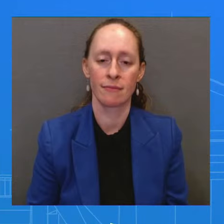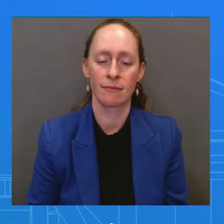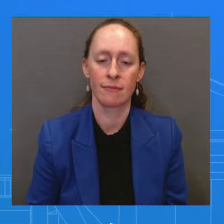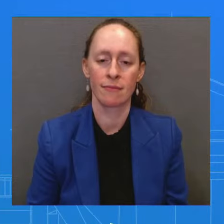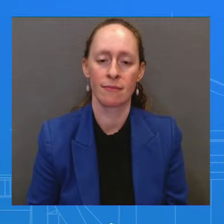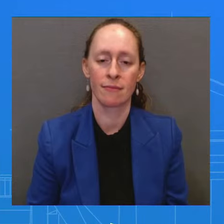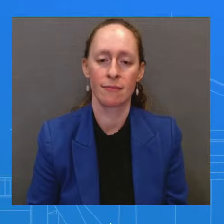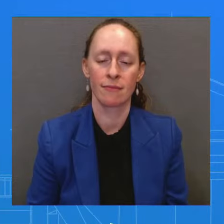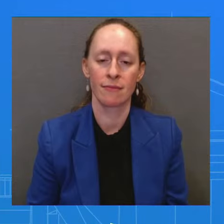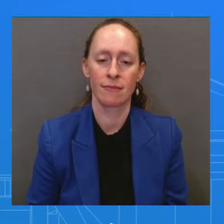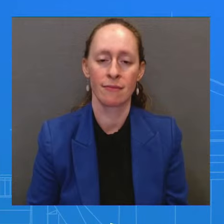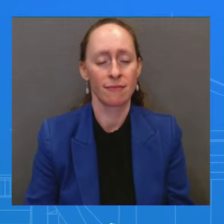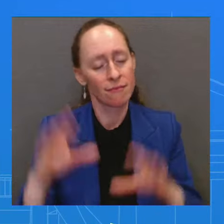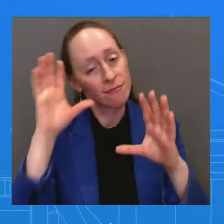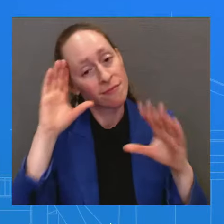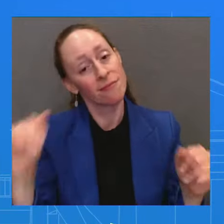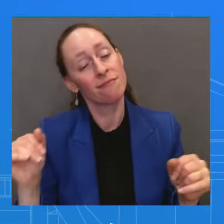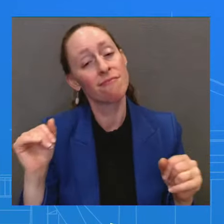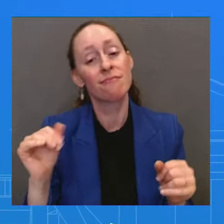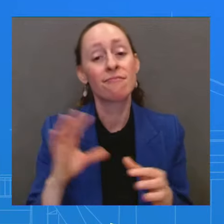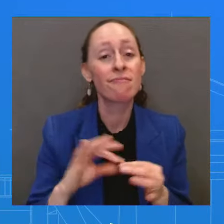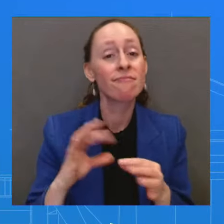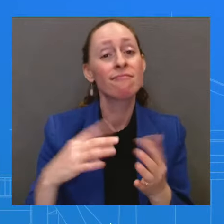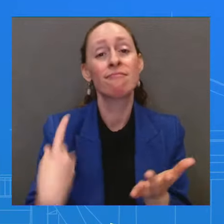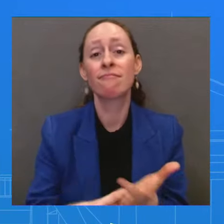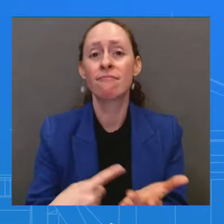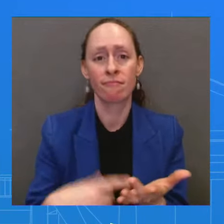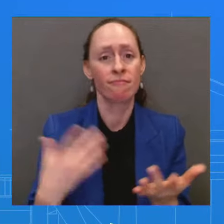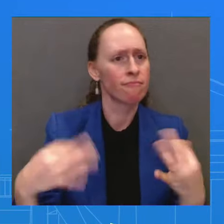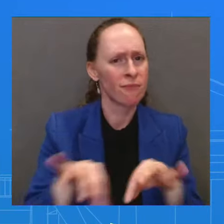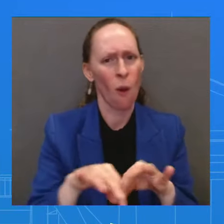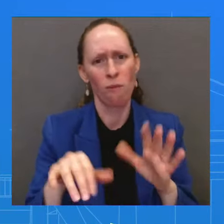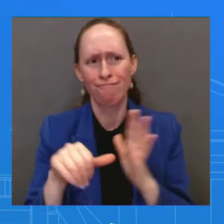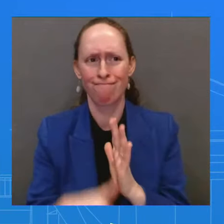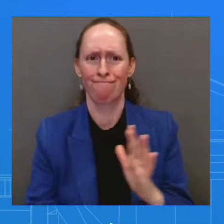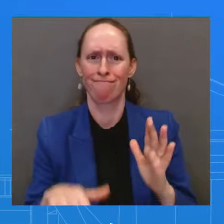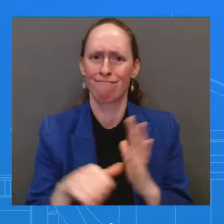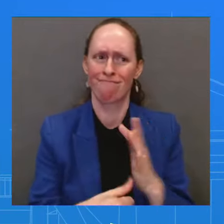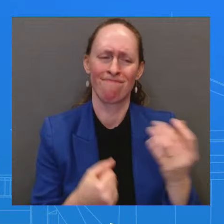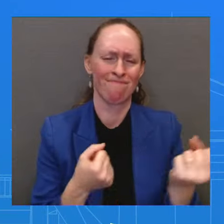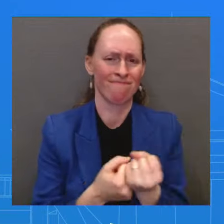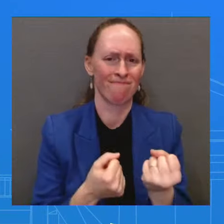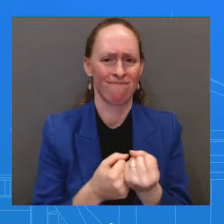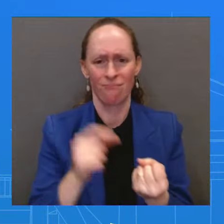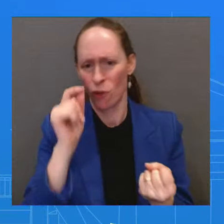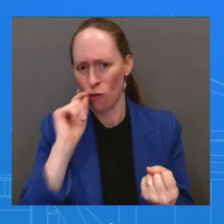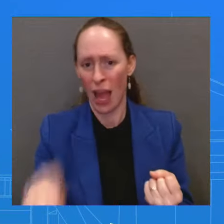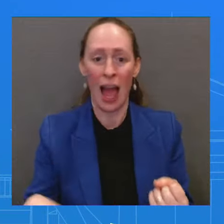He did it on Sunday. He did it today. And he talked about how there's a direct link in supporting Ukraine,